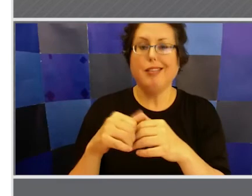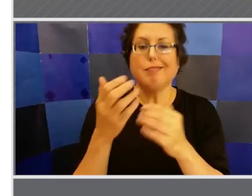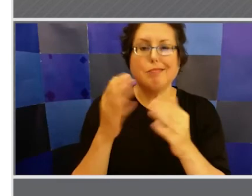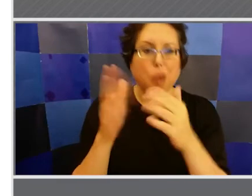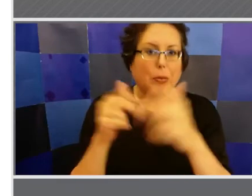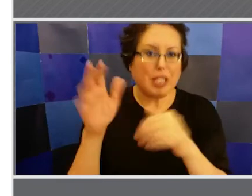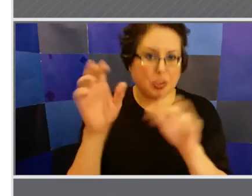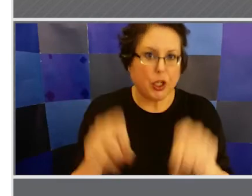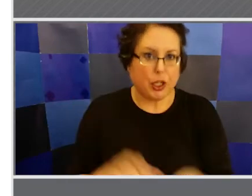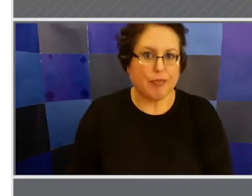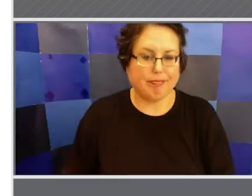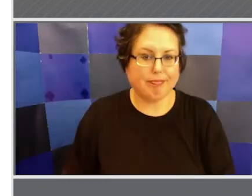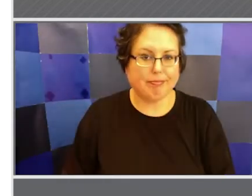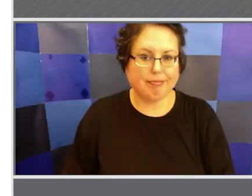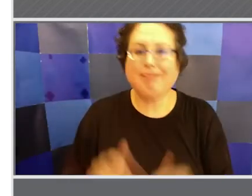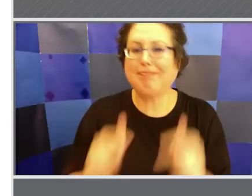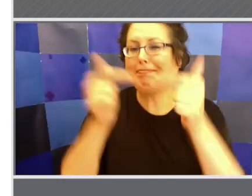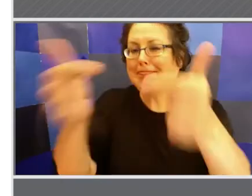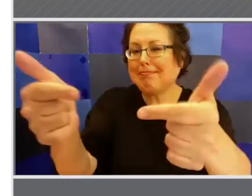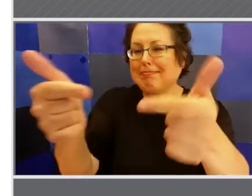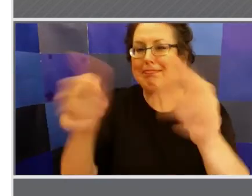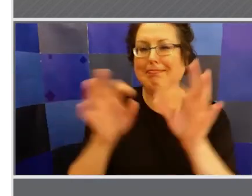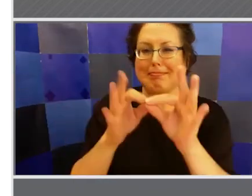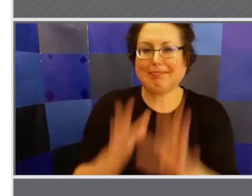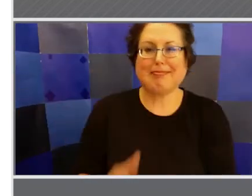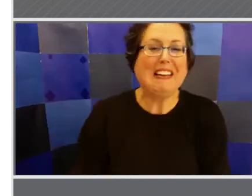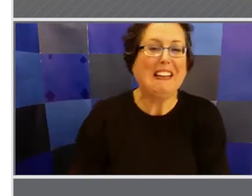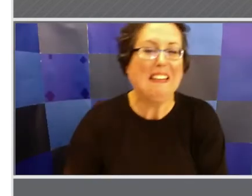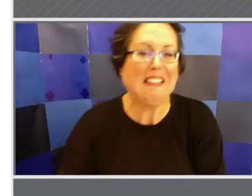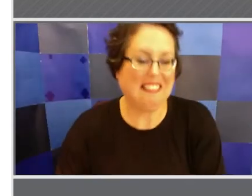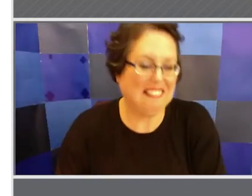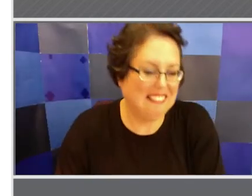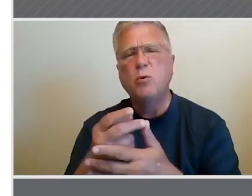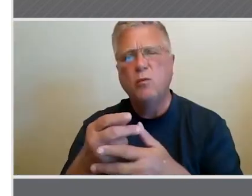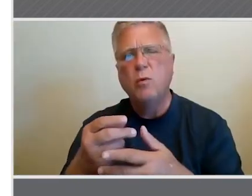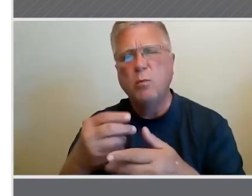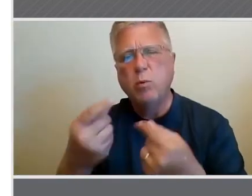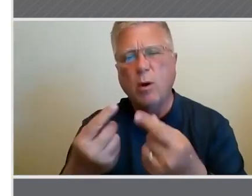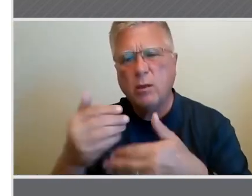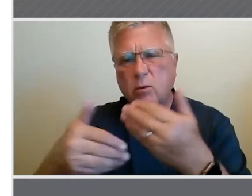And the approval process was a little slower, due to coven sorry demolition work was pushed